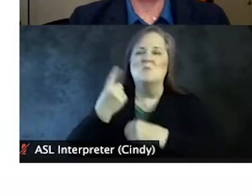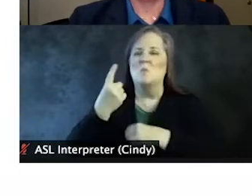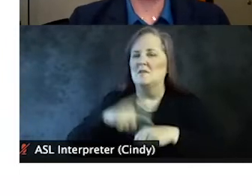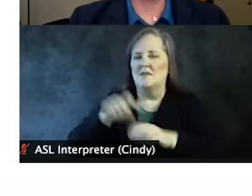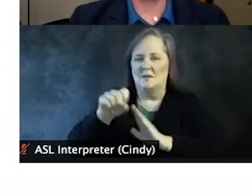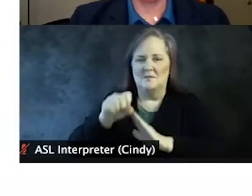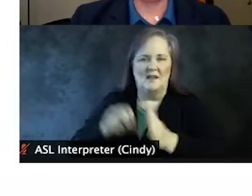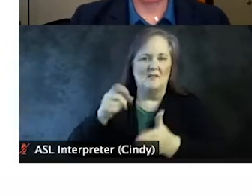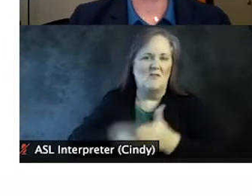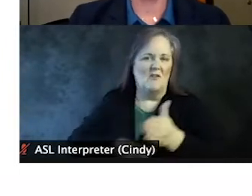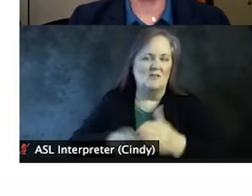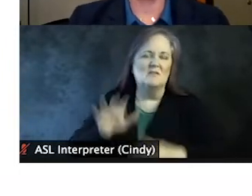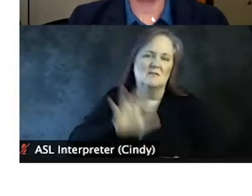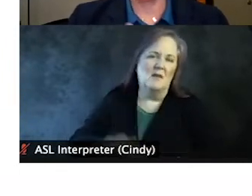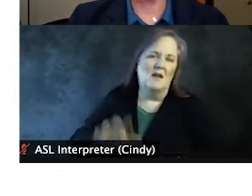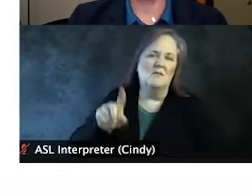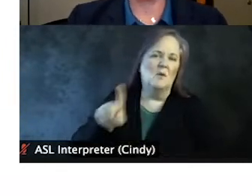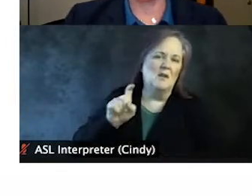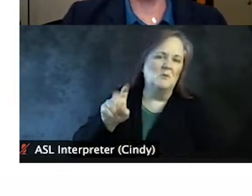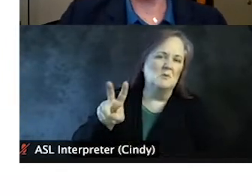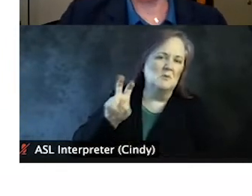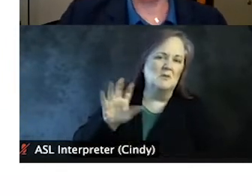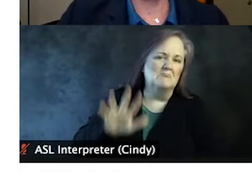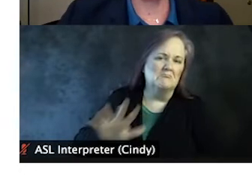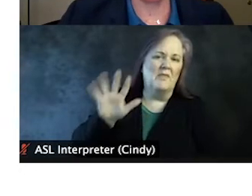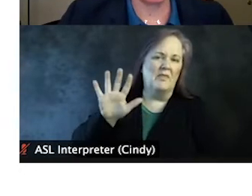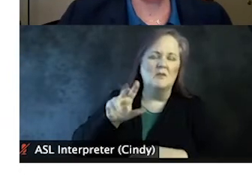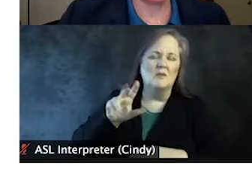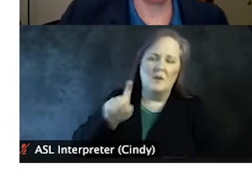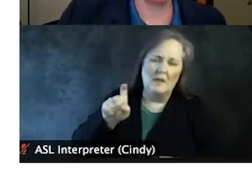And it passed also by a mostly party line vote, Democrats in favor.